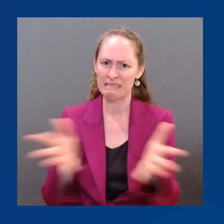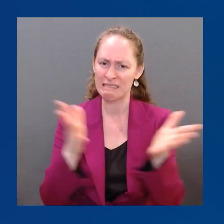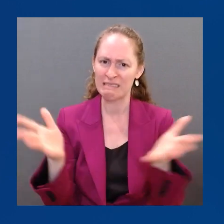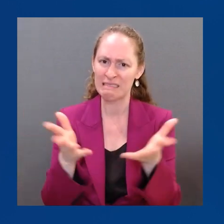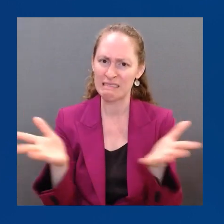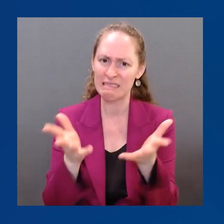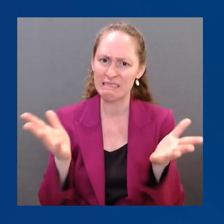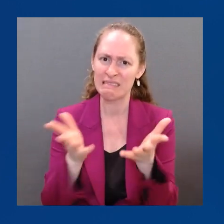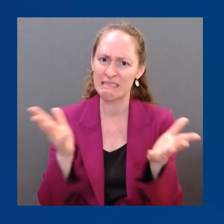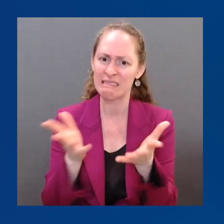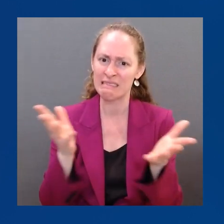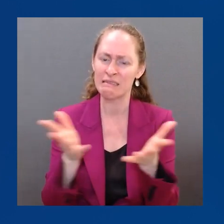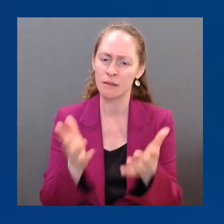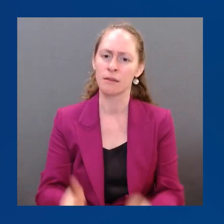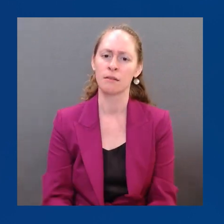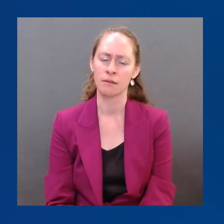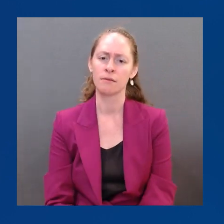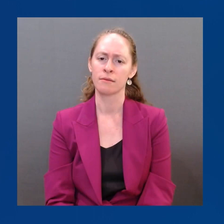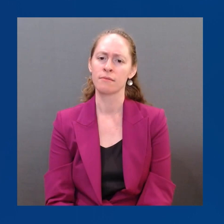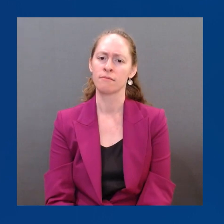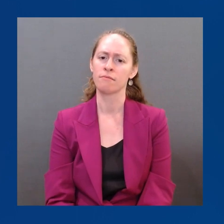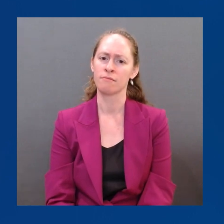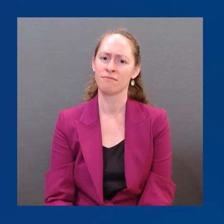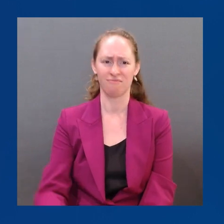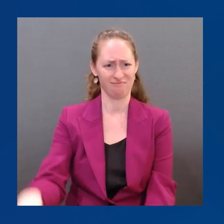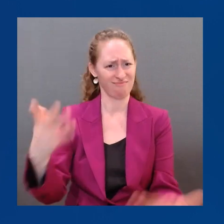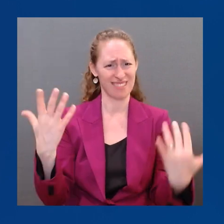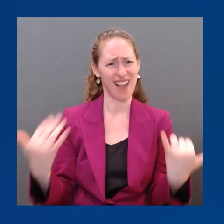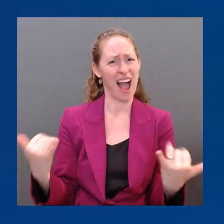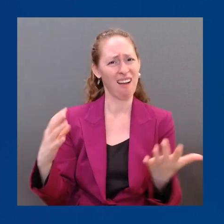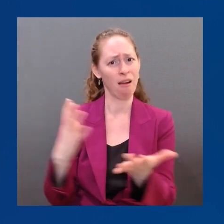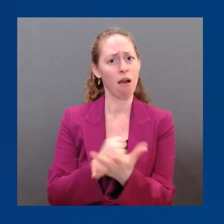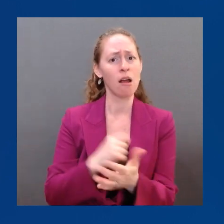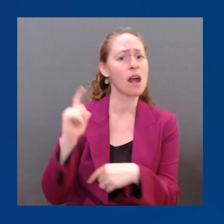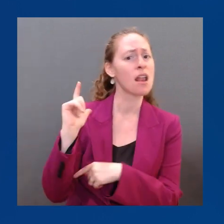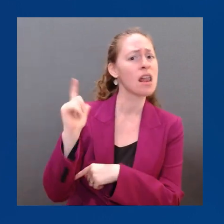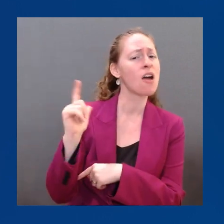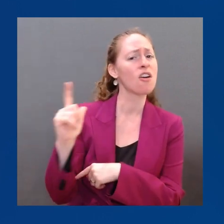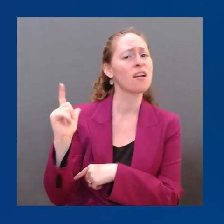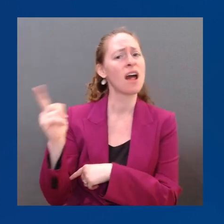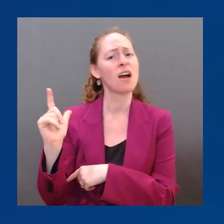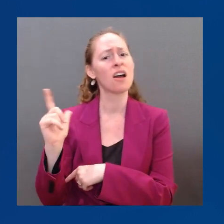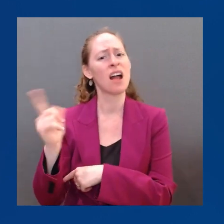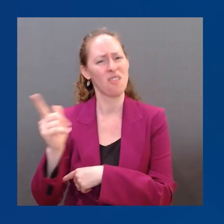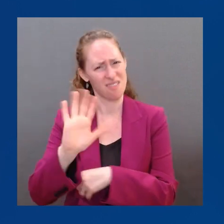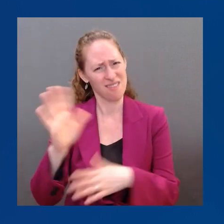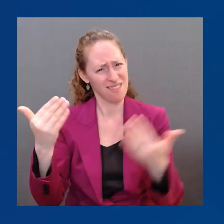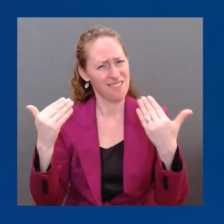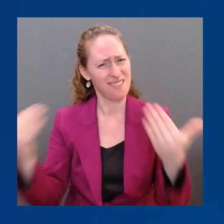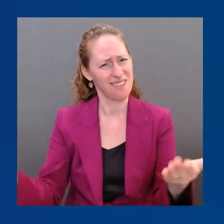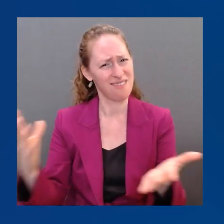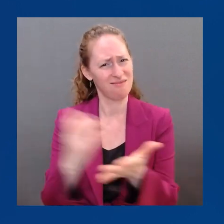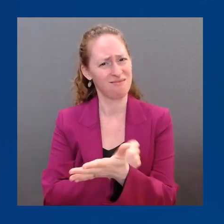vaccine dose now, a do- -- a dose that may help strengthen their protection against infection, urgent care visits,